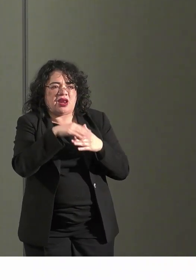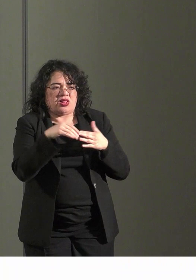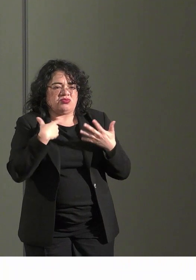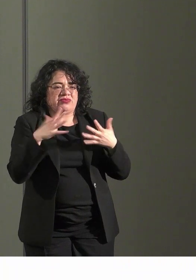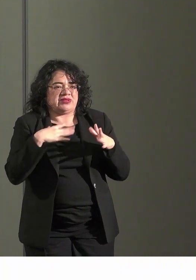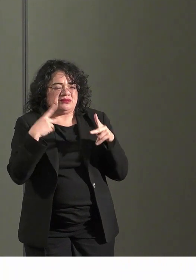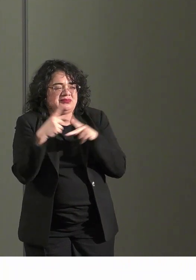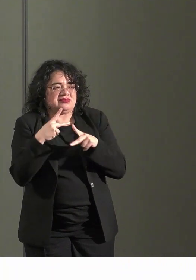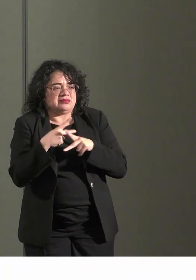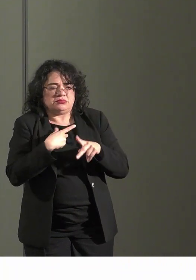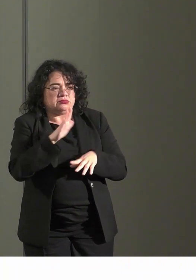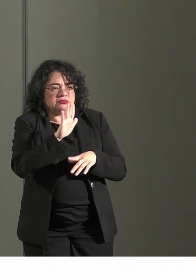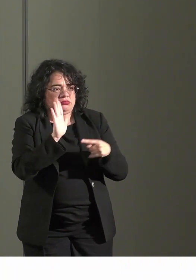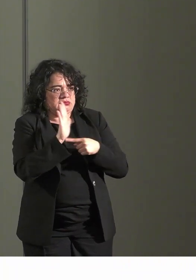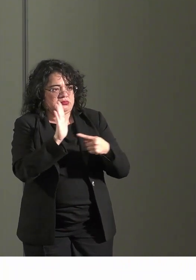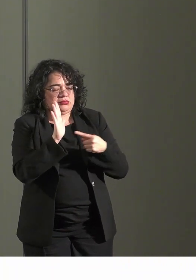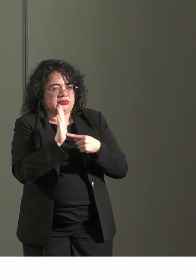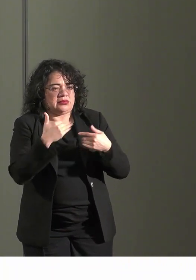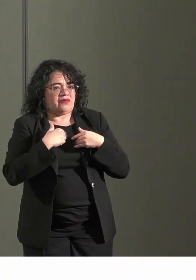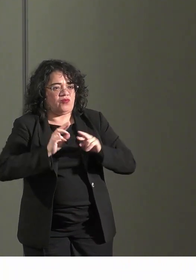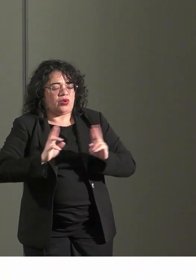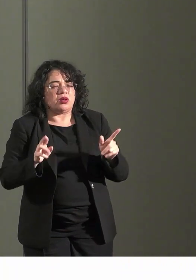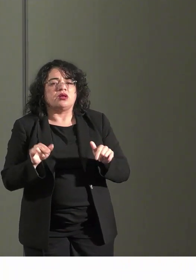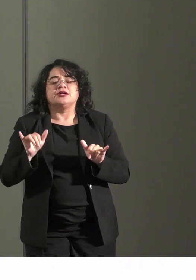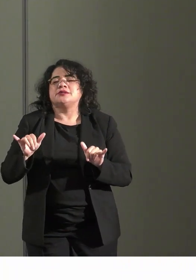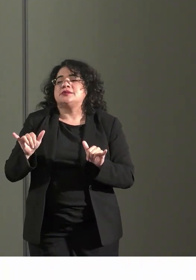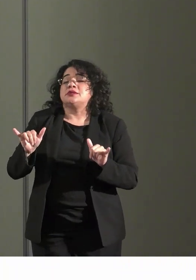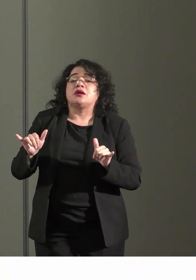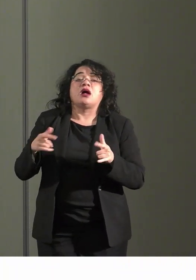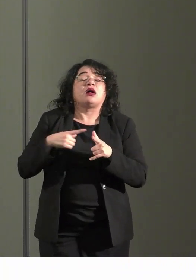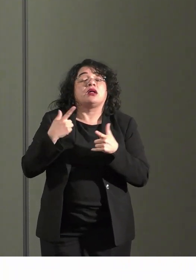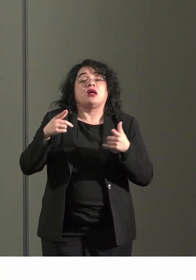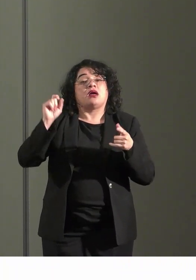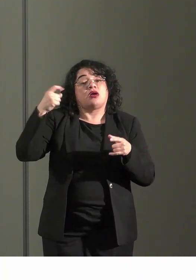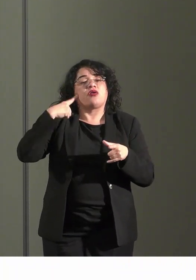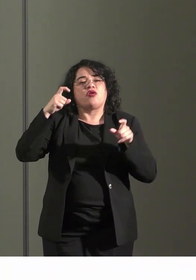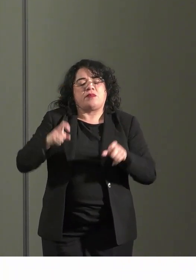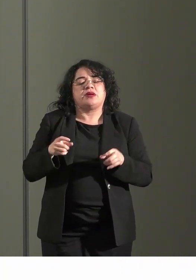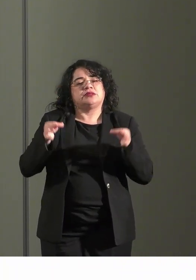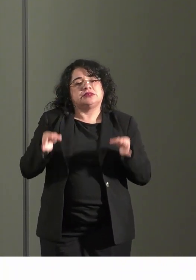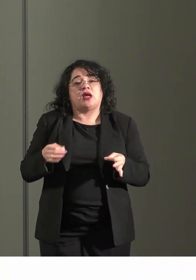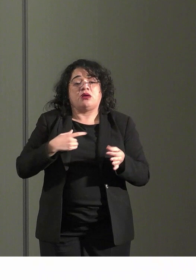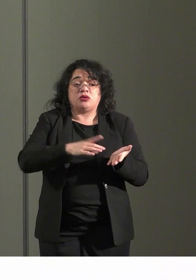we could show them the real number. It is up to the government to decide they exempt them or come